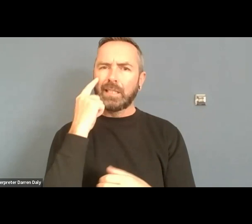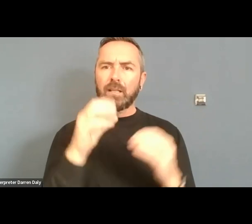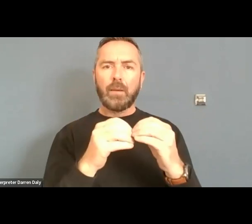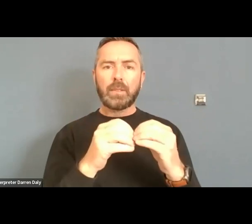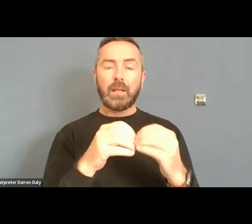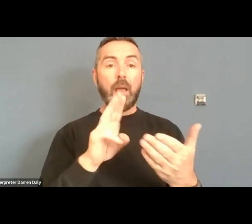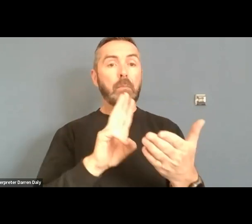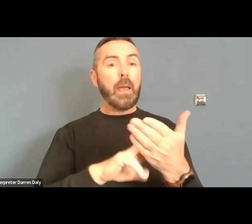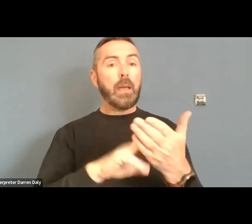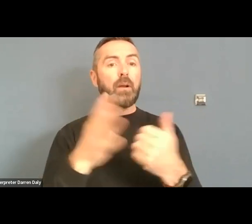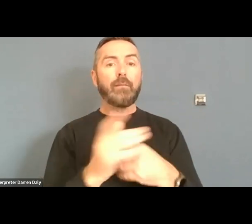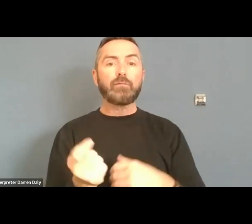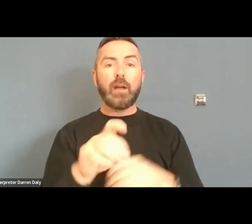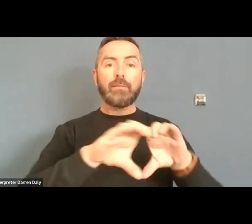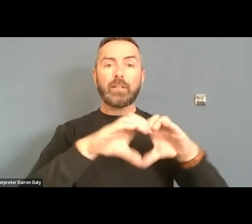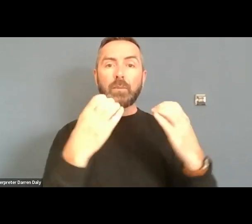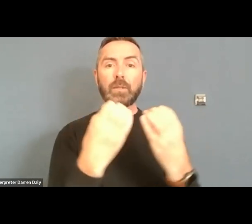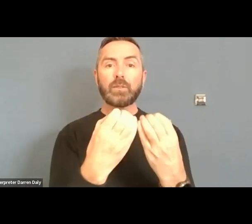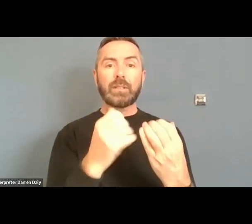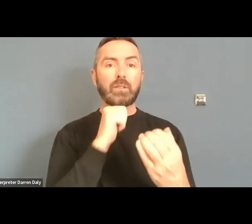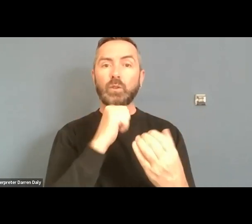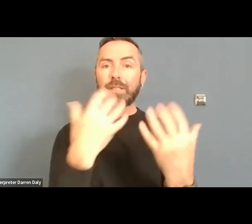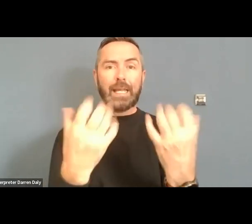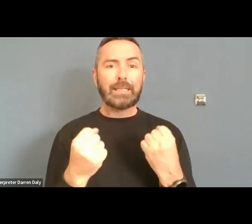being accepted in leisure activities because of racism".